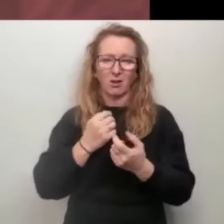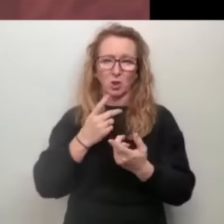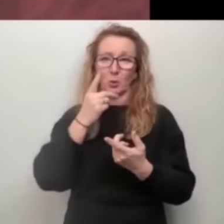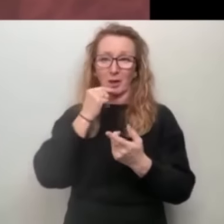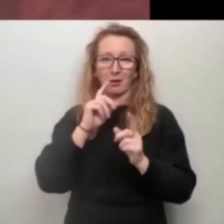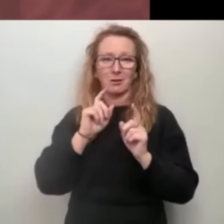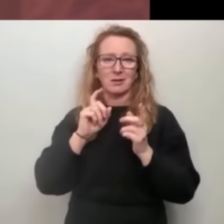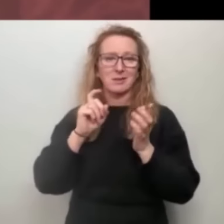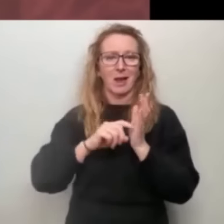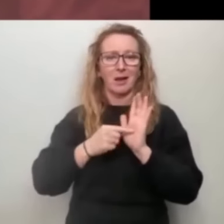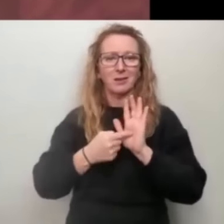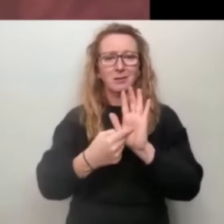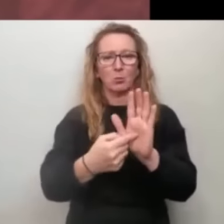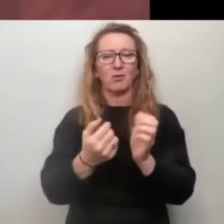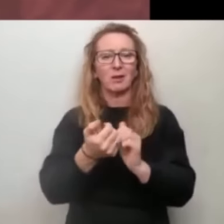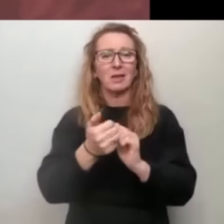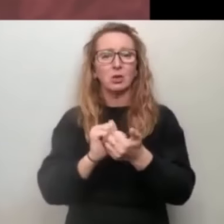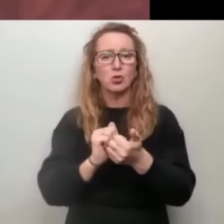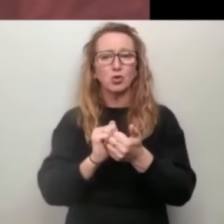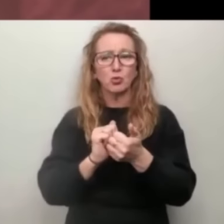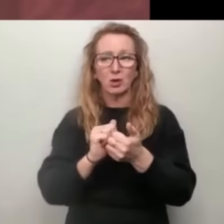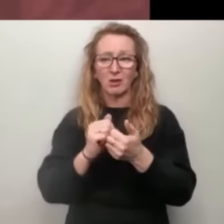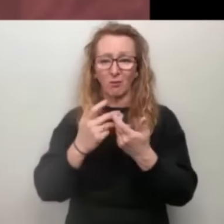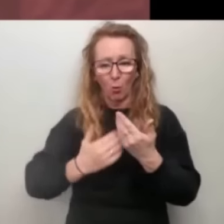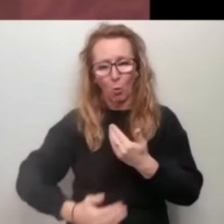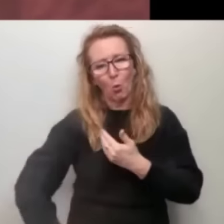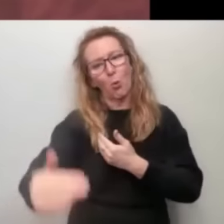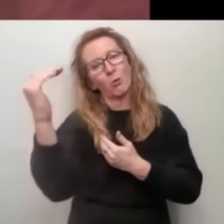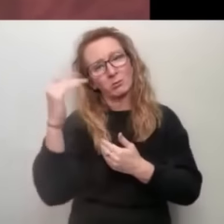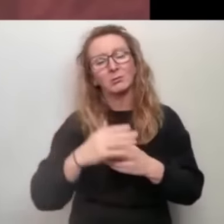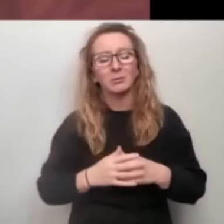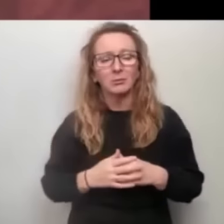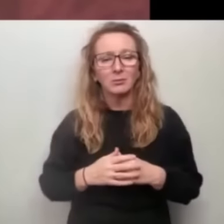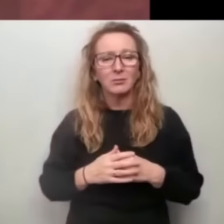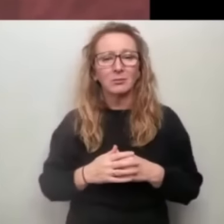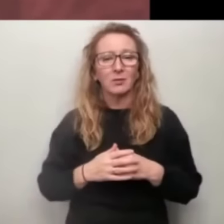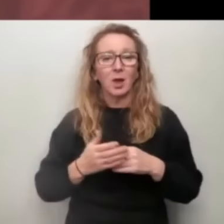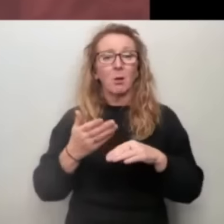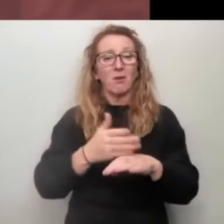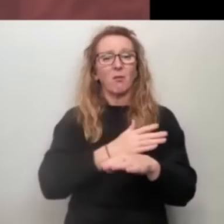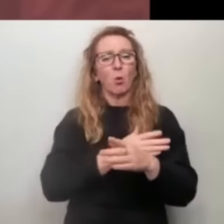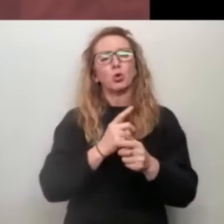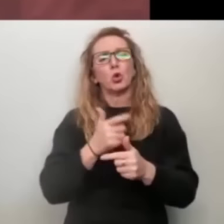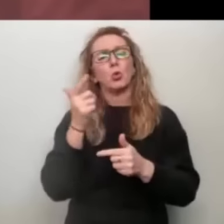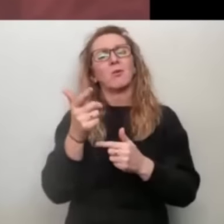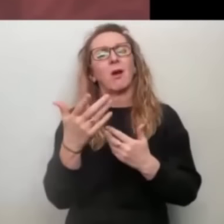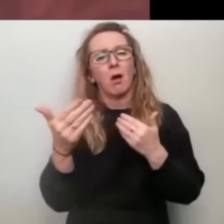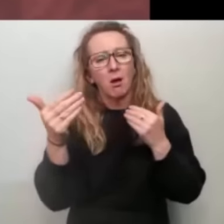and innovation for centuries to come. But before we go too far, I think it's worth familiarizing ourselves